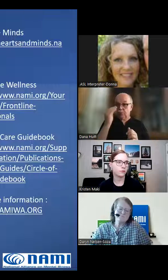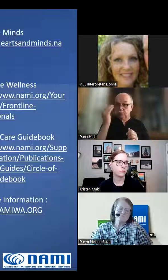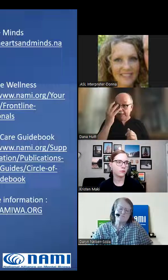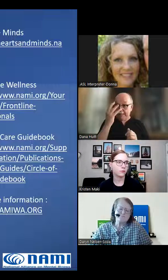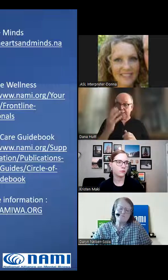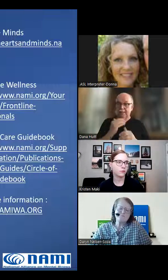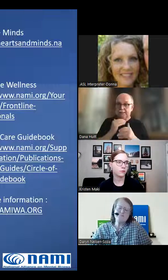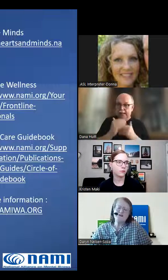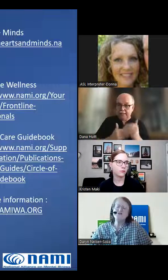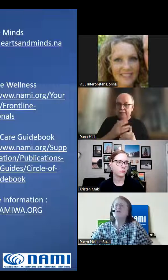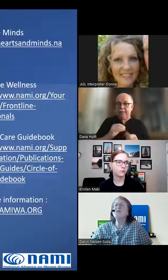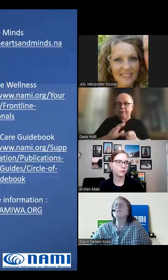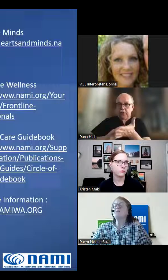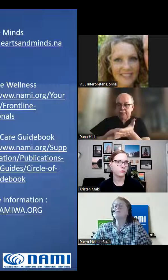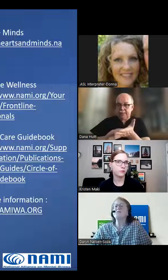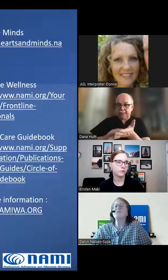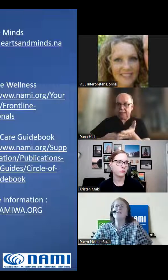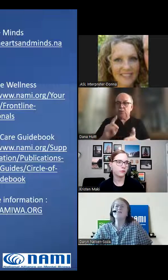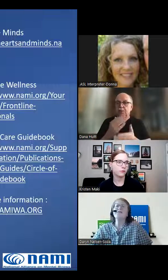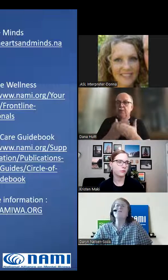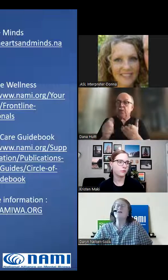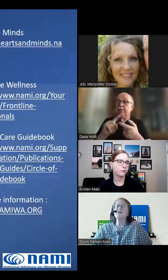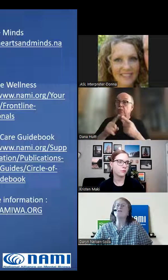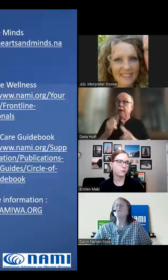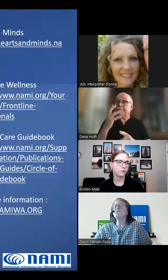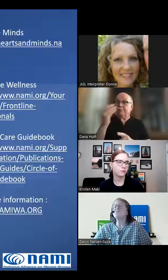states and even countries have borrowed it and retooled